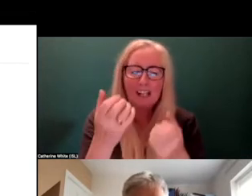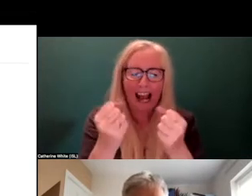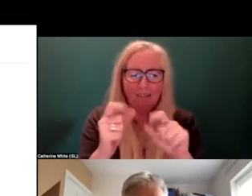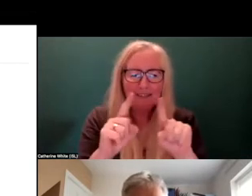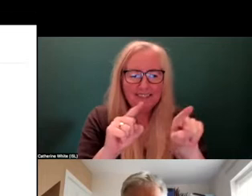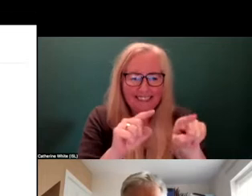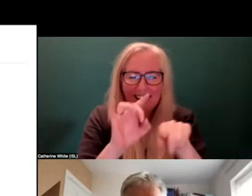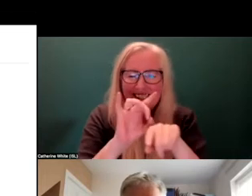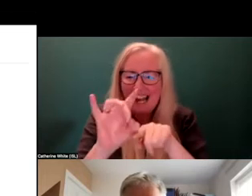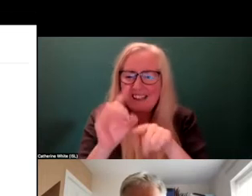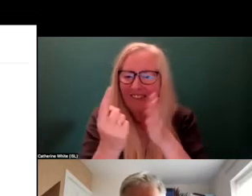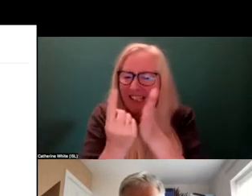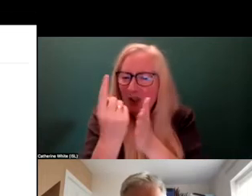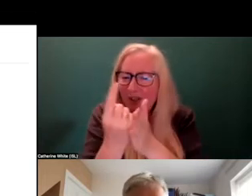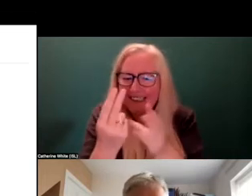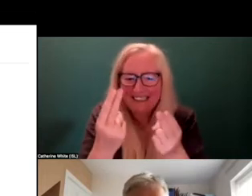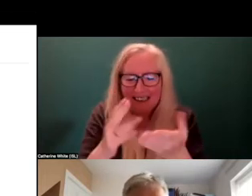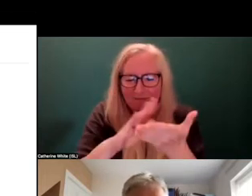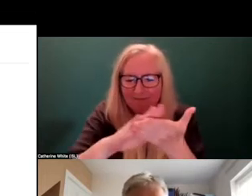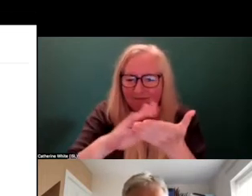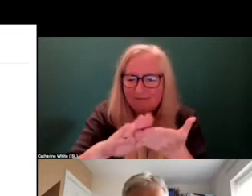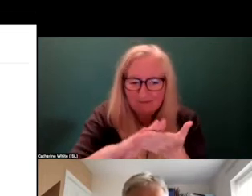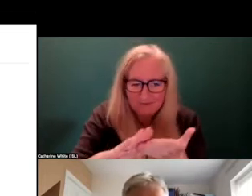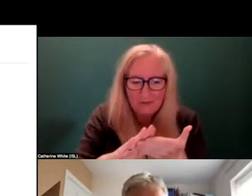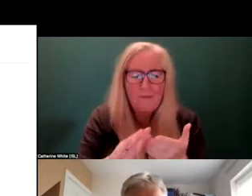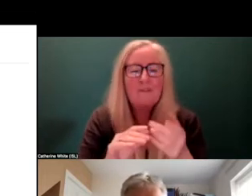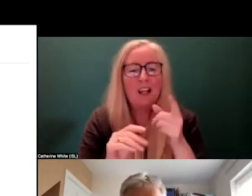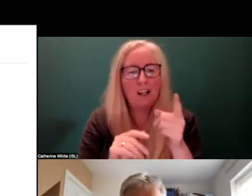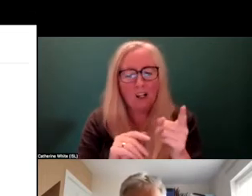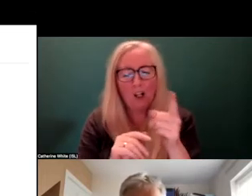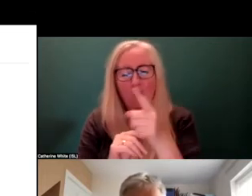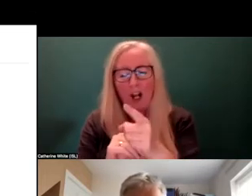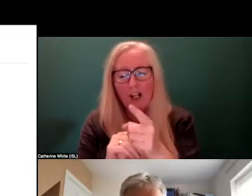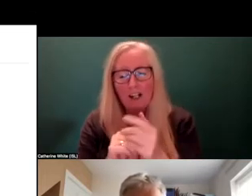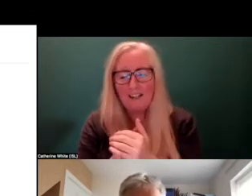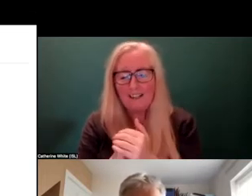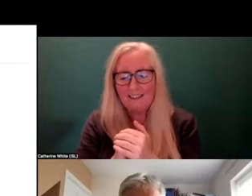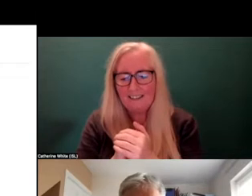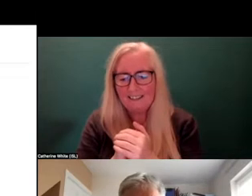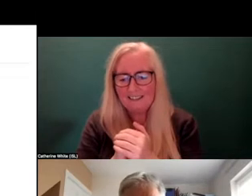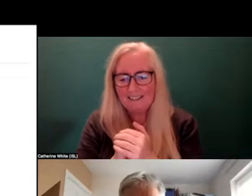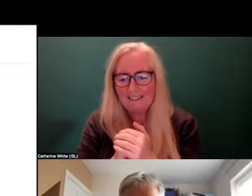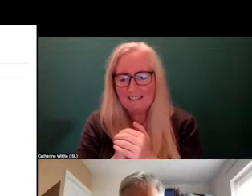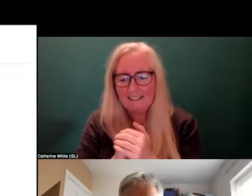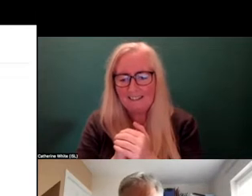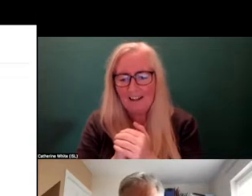So we have those kinds of issues going on at the moment. Some of the other things that we're seeing in some of the areas here is